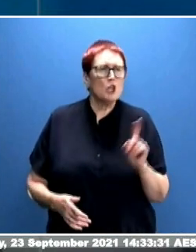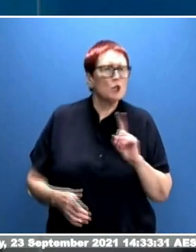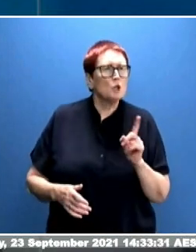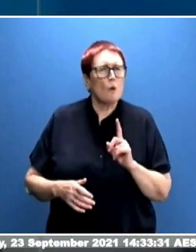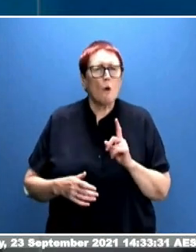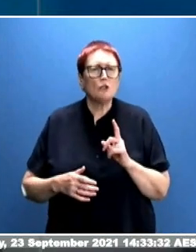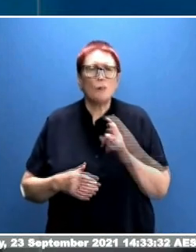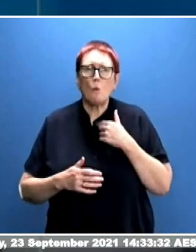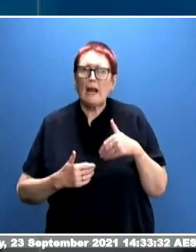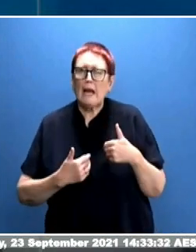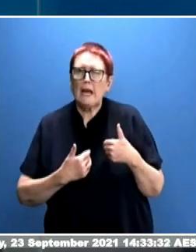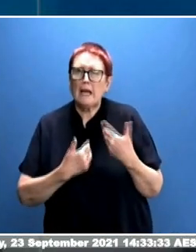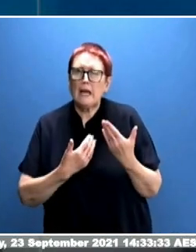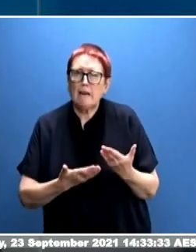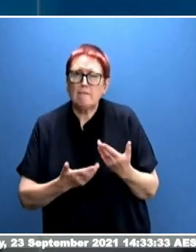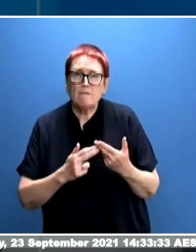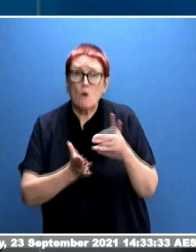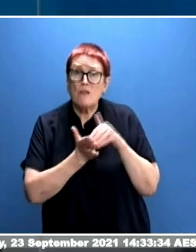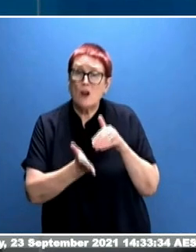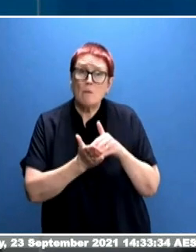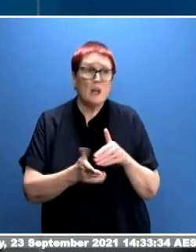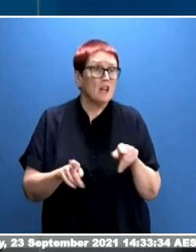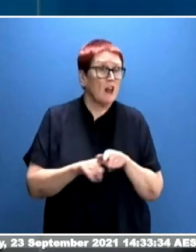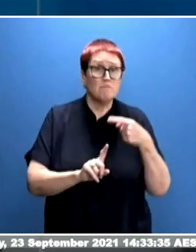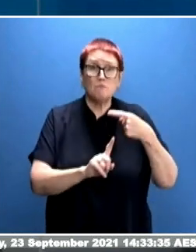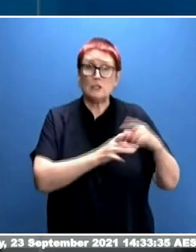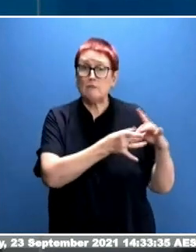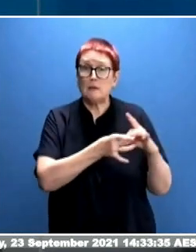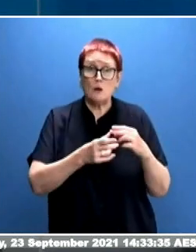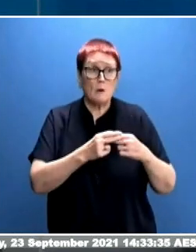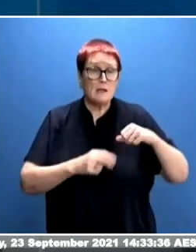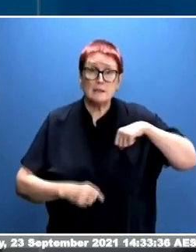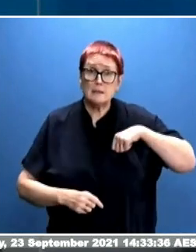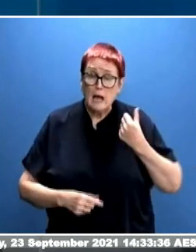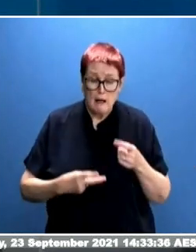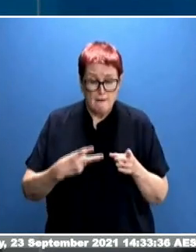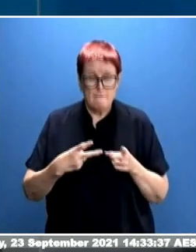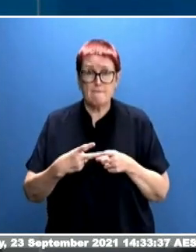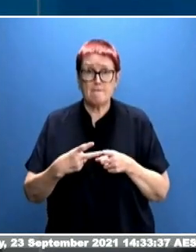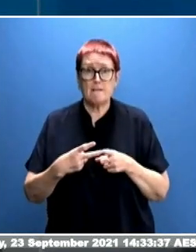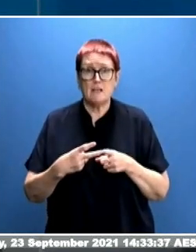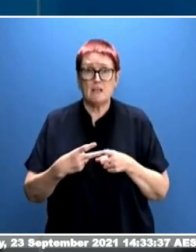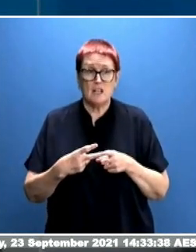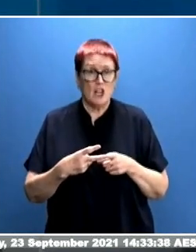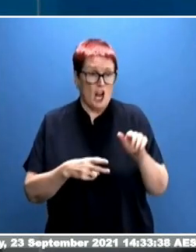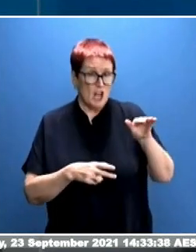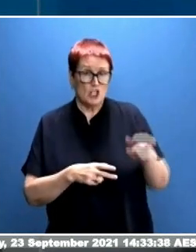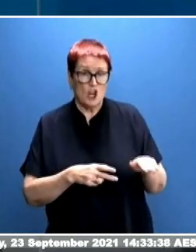relationships with the staff on a daily basis, it's the intensity of the wraparound staff that are there.